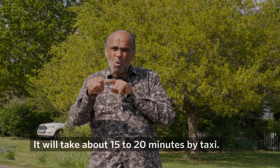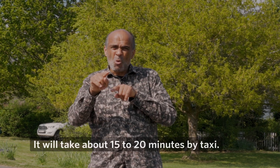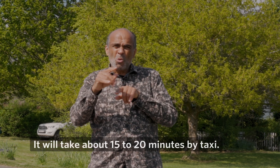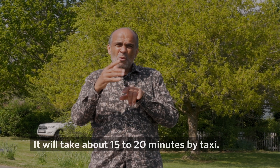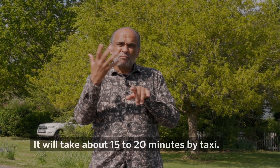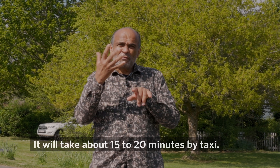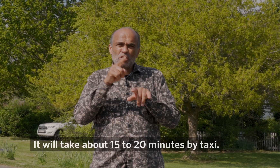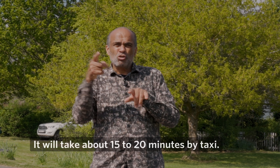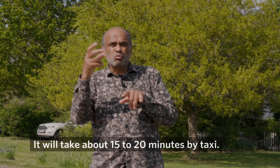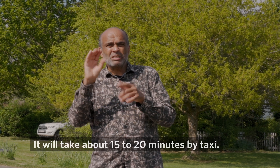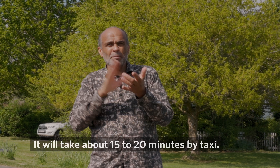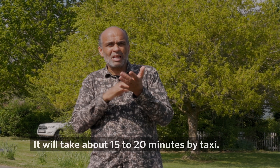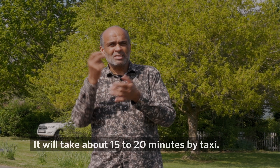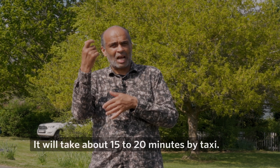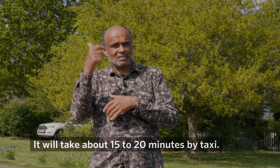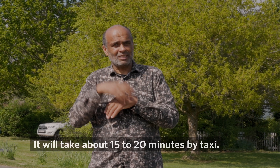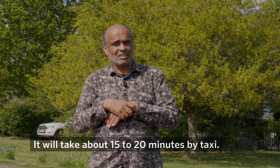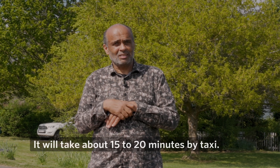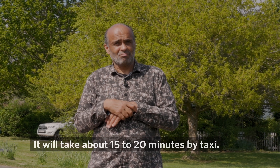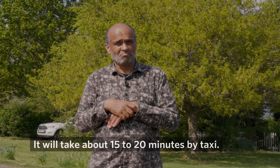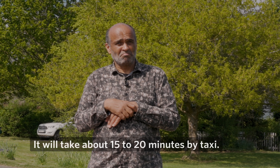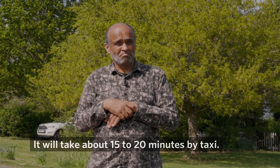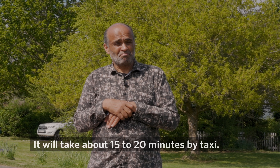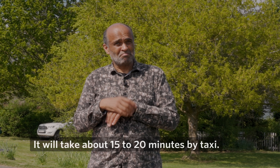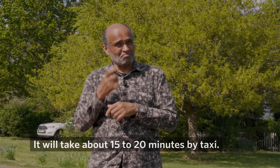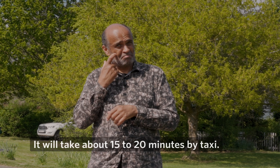It will take about 15 to 20 minutes by taxi.